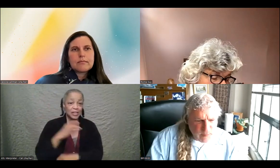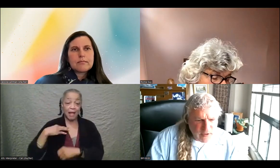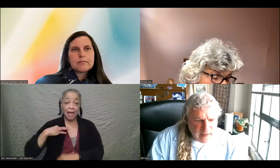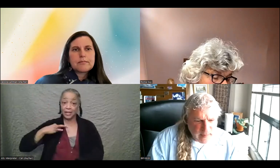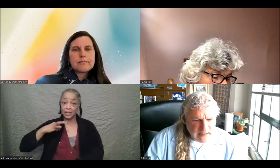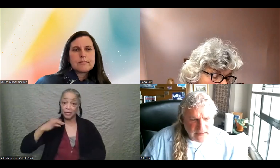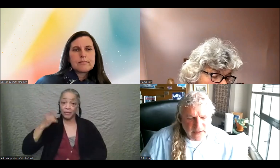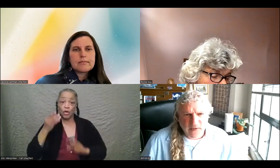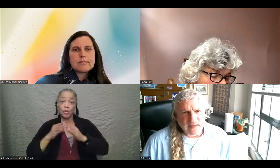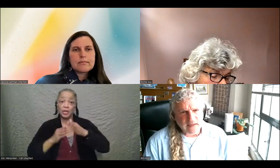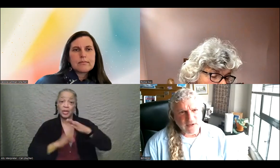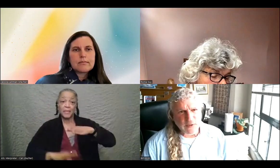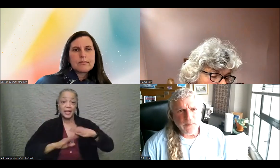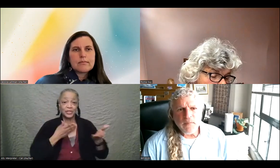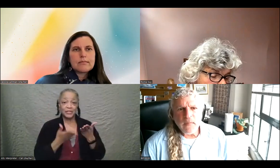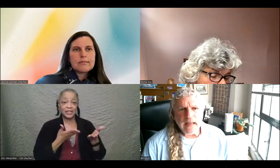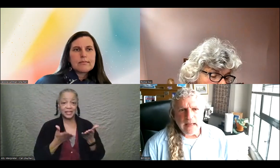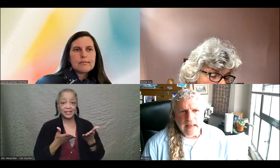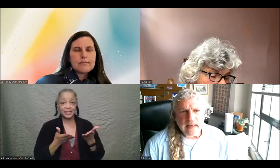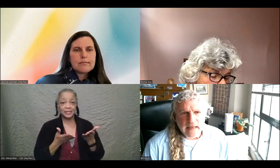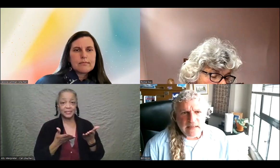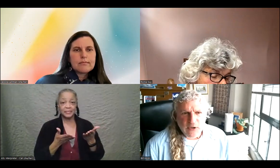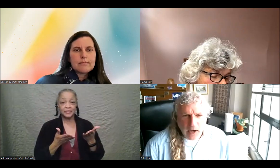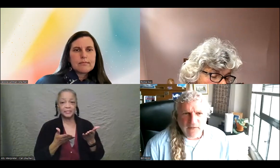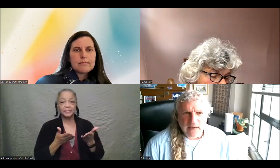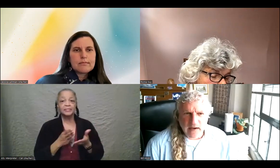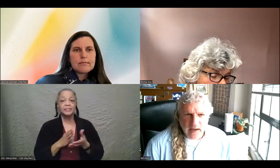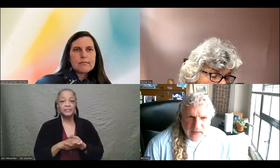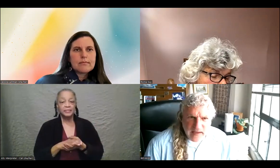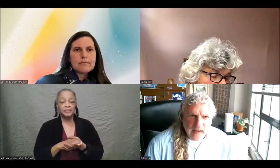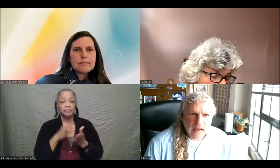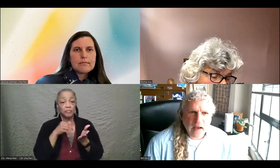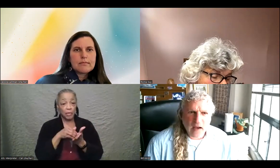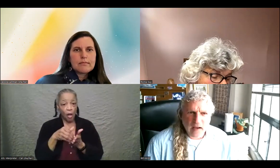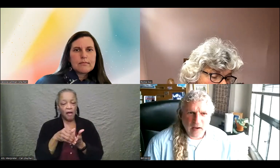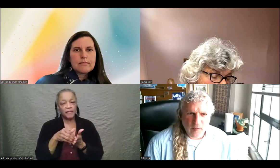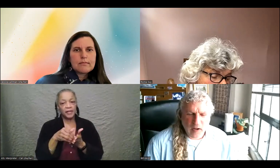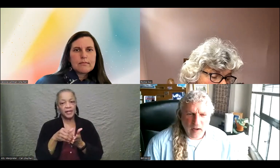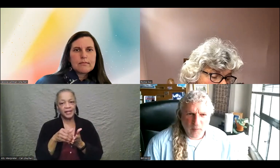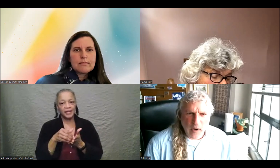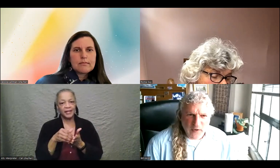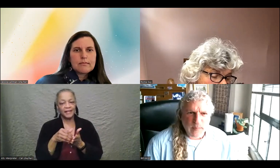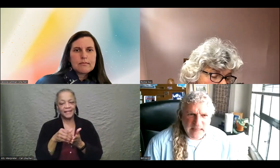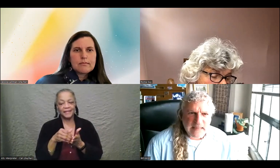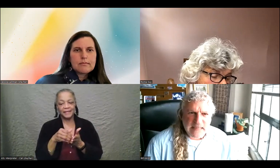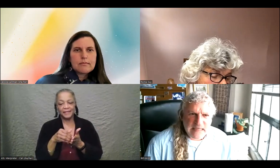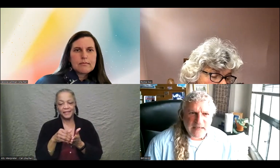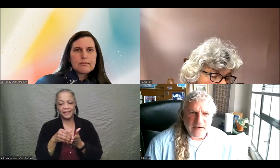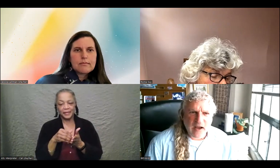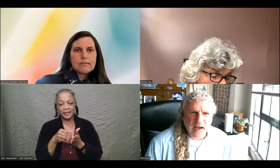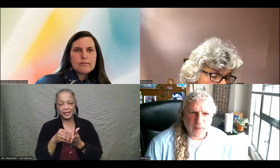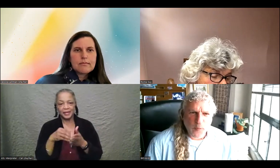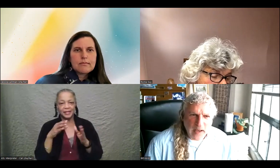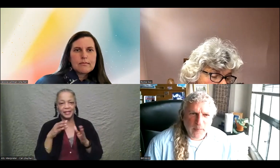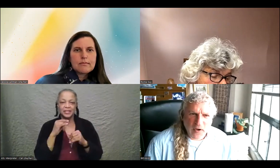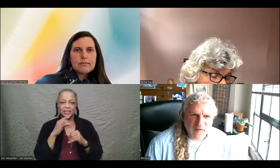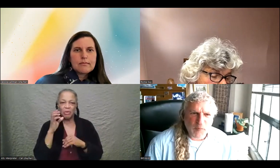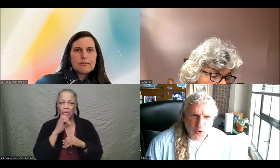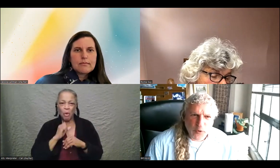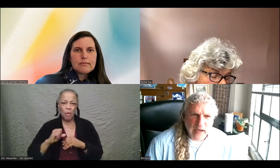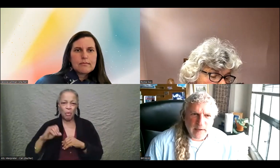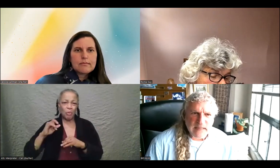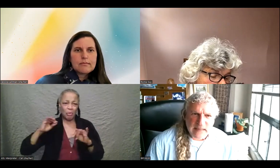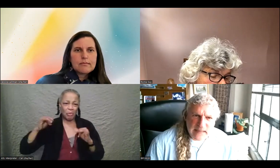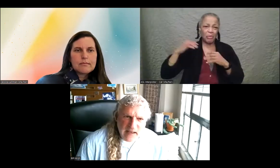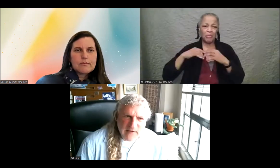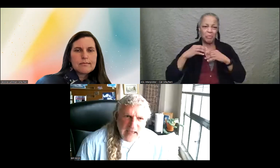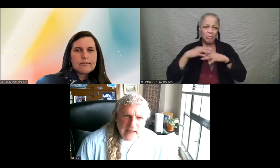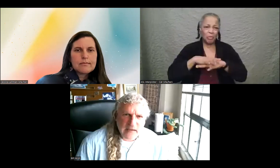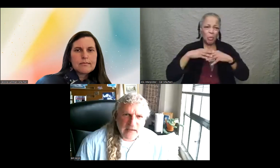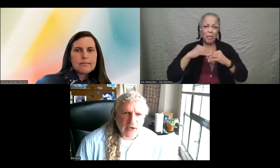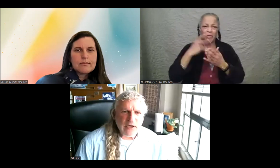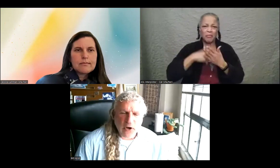based services . It is often I think a rather Byzantine web of programs navigate but it